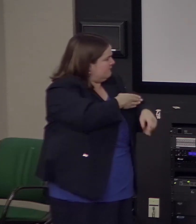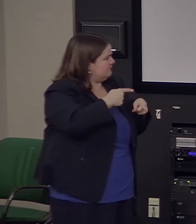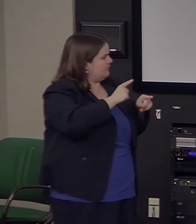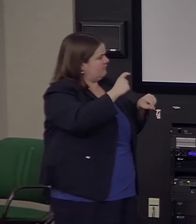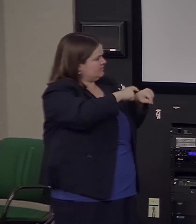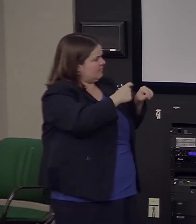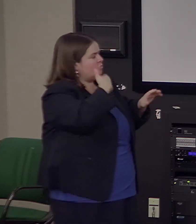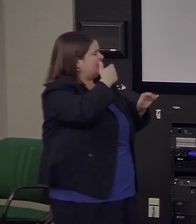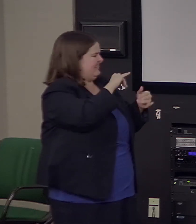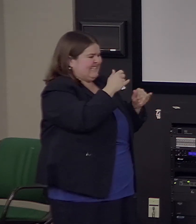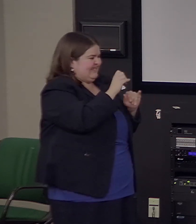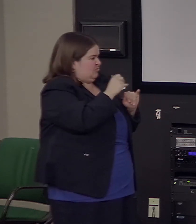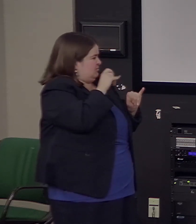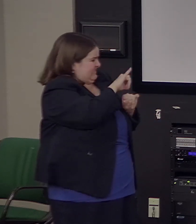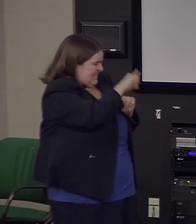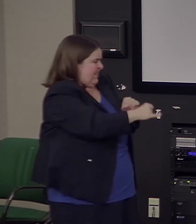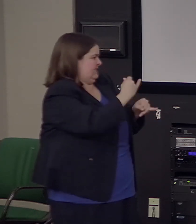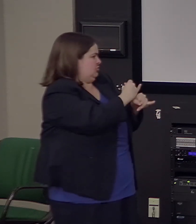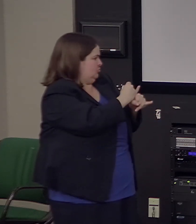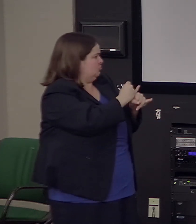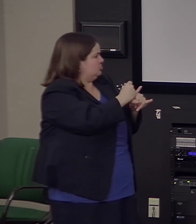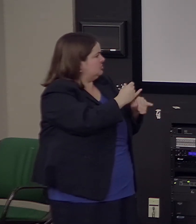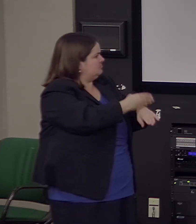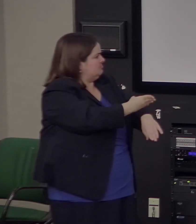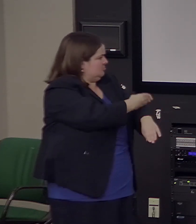So there are individual differences that,